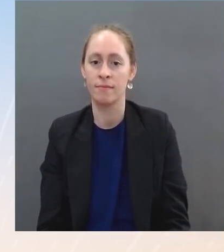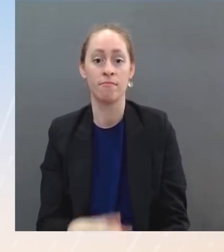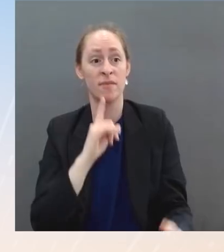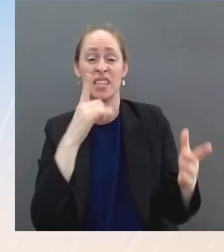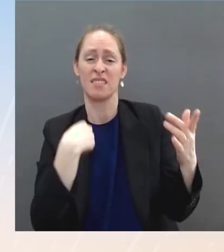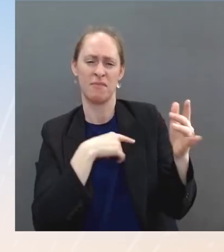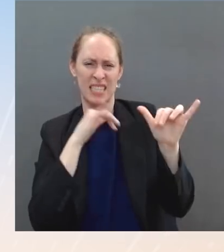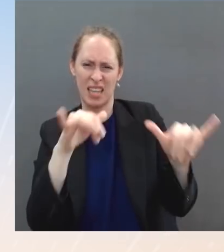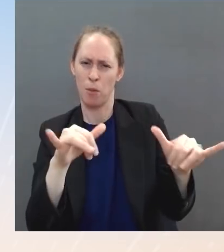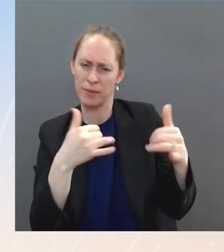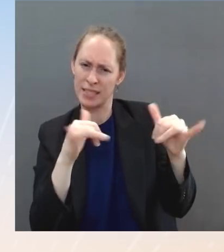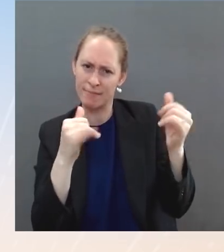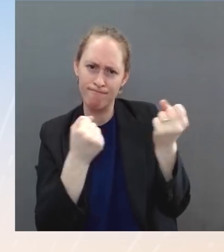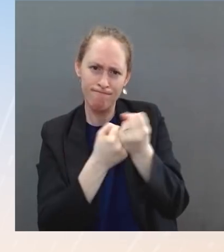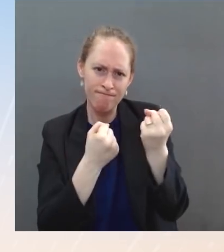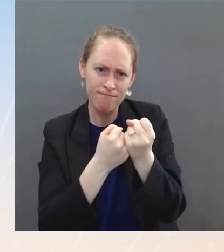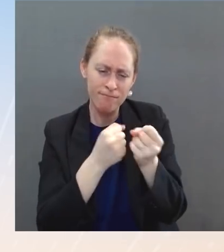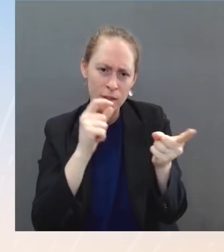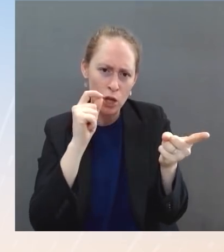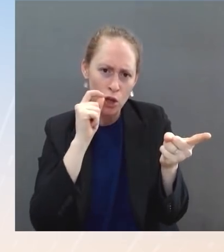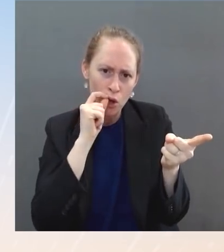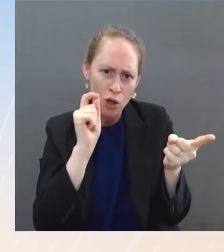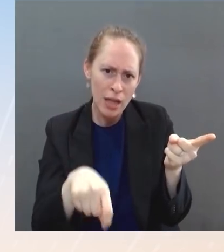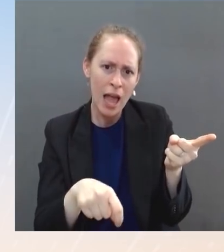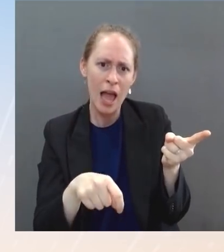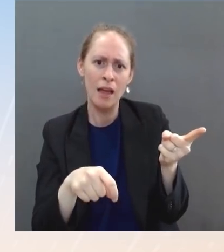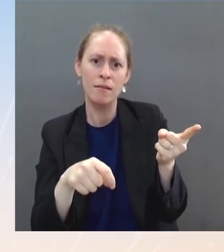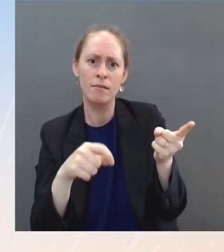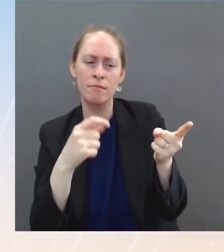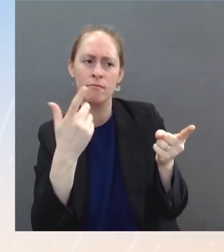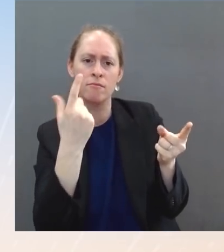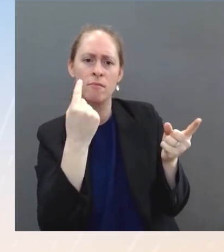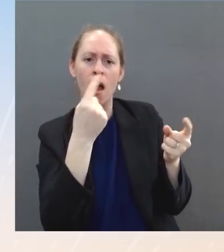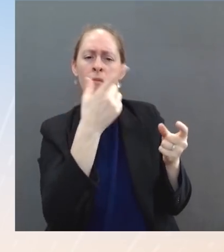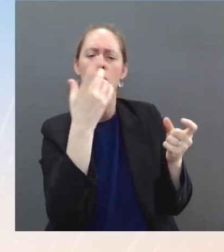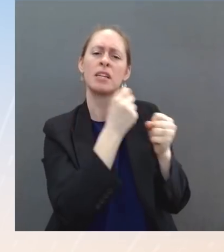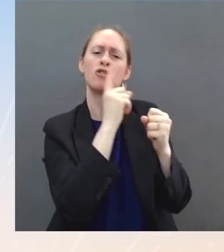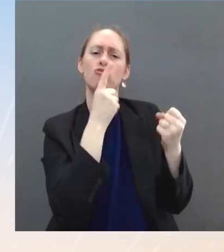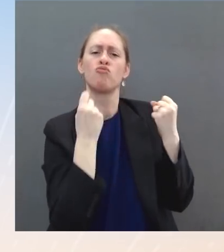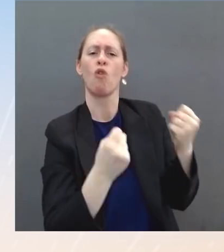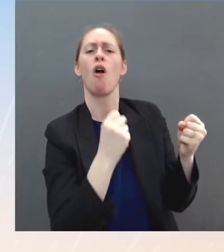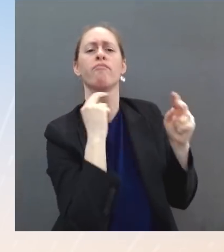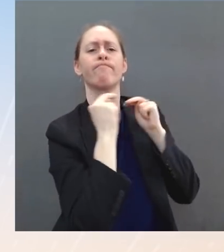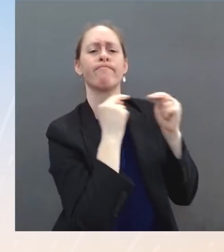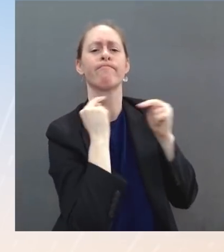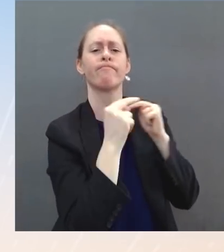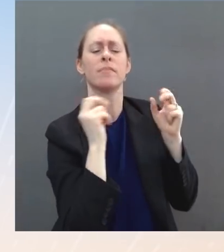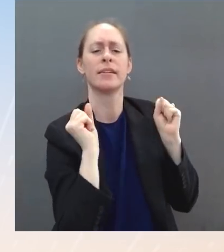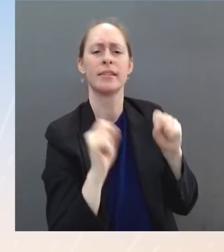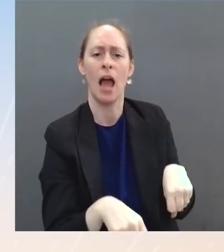And that includes not just the economic support, the military support. I would note, over the course of the last couple of days,